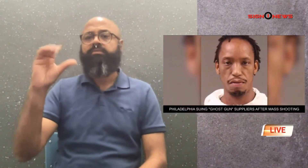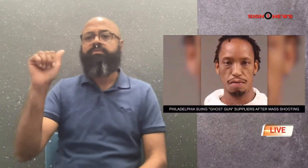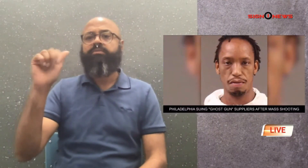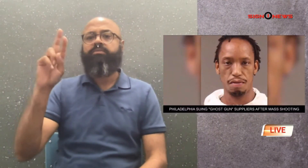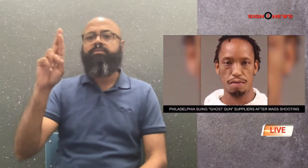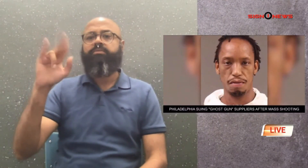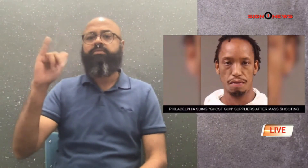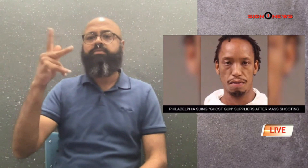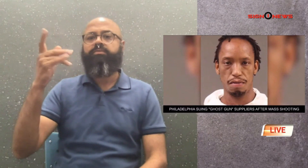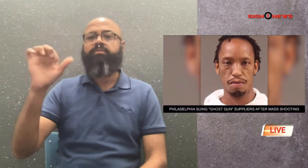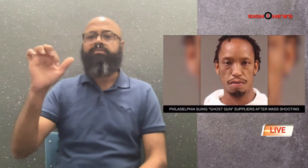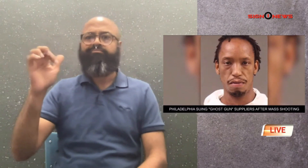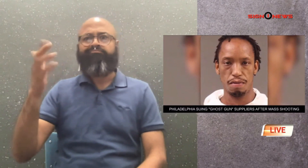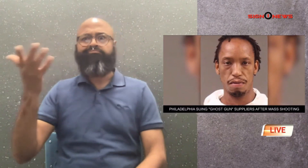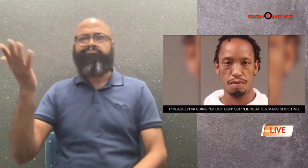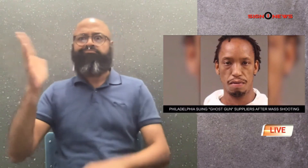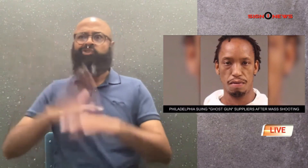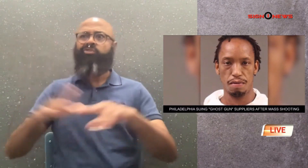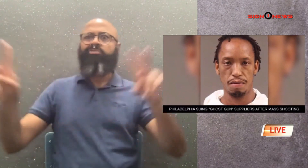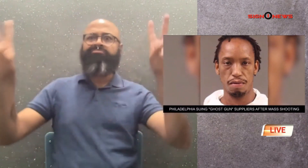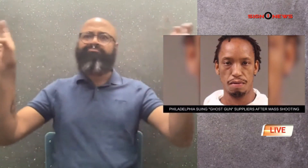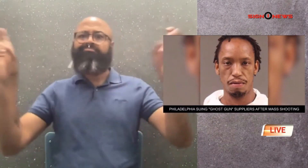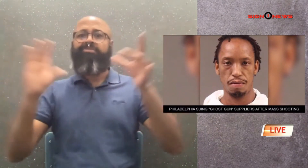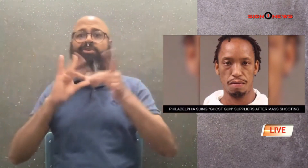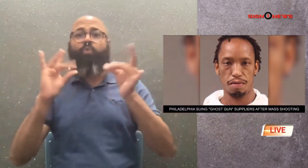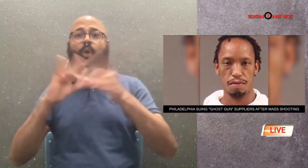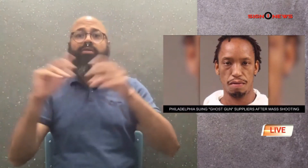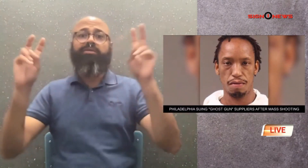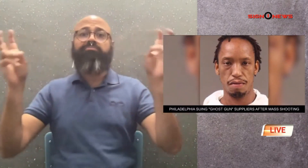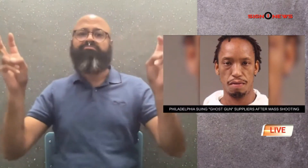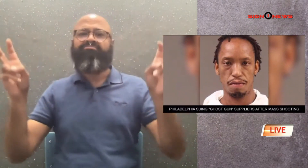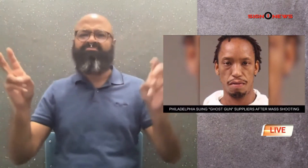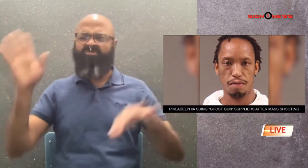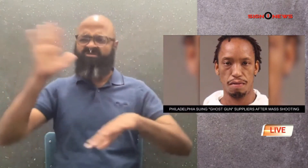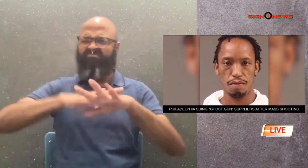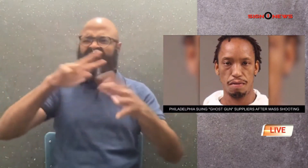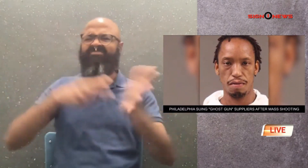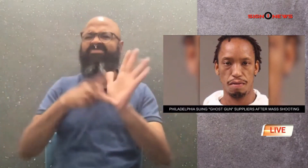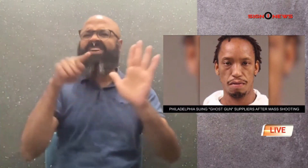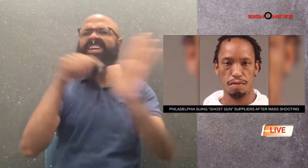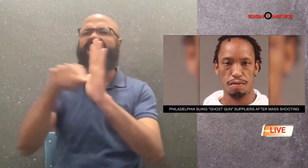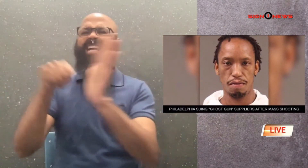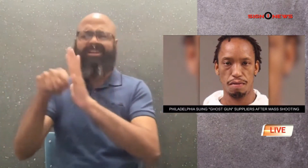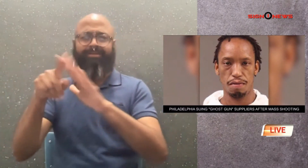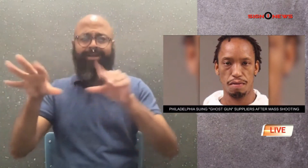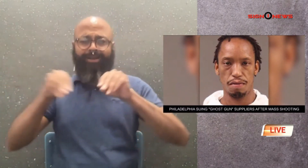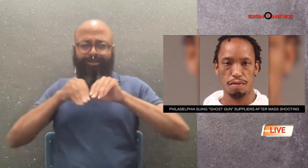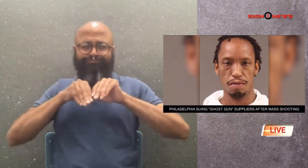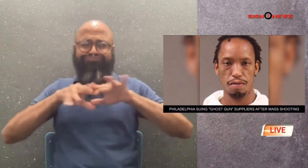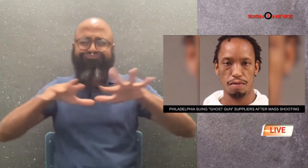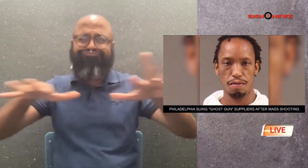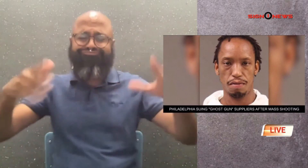went on a quote, deliberate killing Spree Monday killing five people.